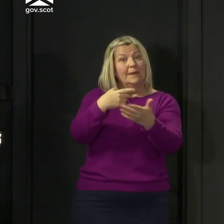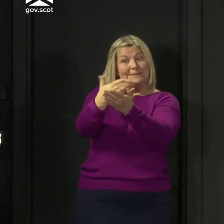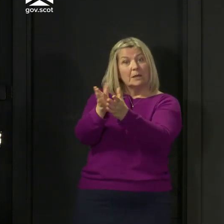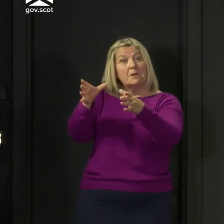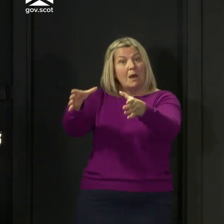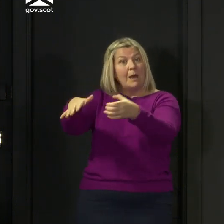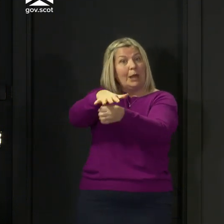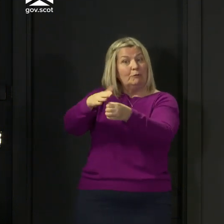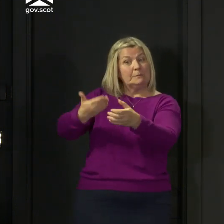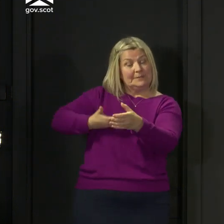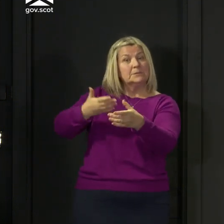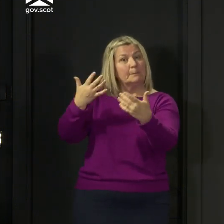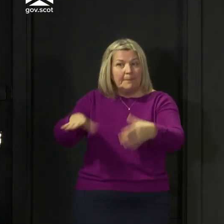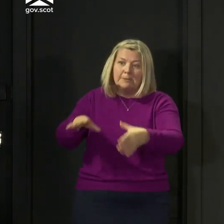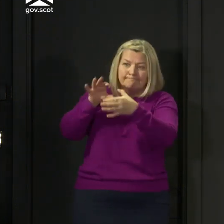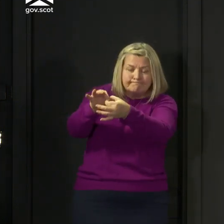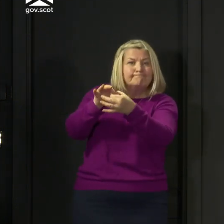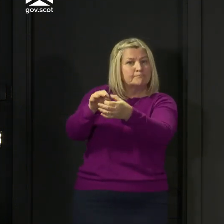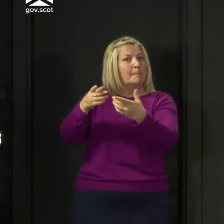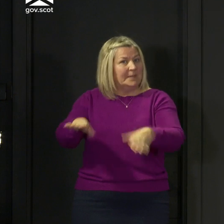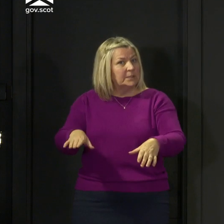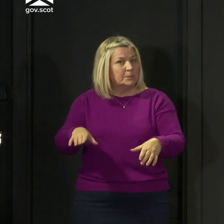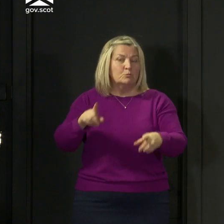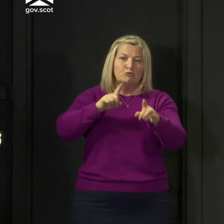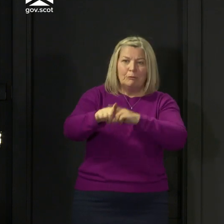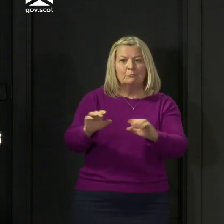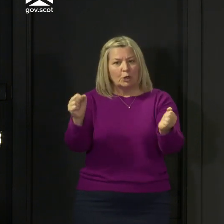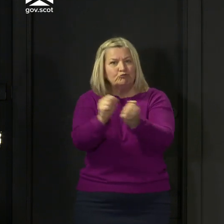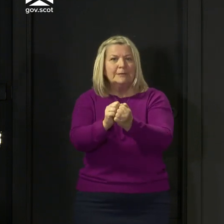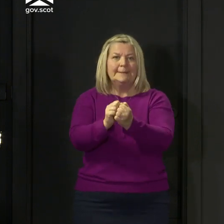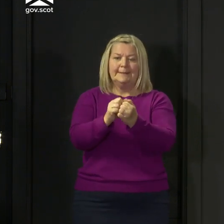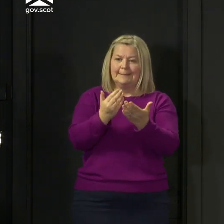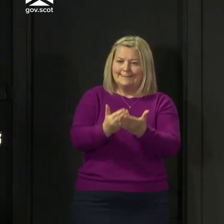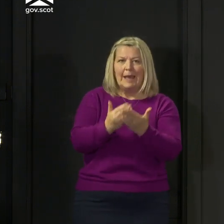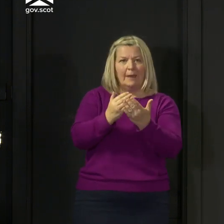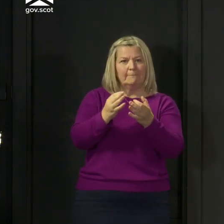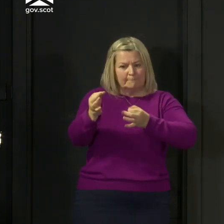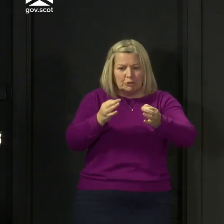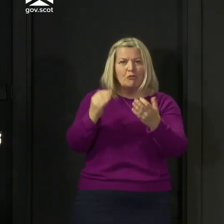them to go back to work safely. I hope we can start to see that process soon, but we